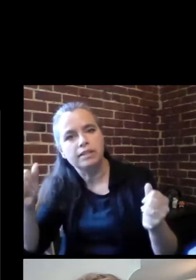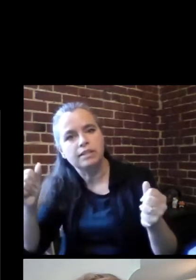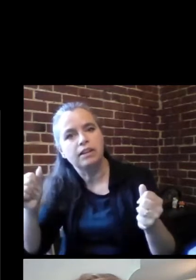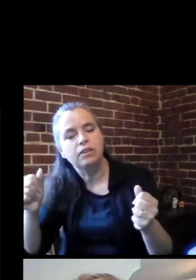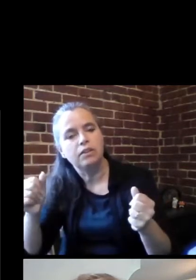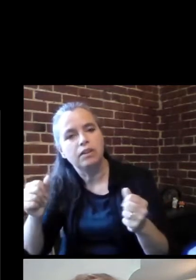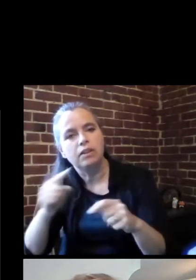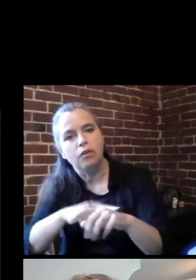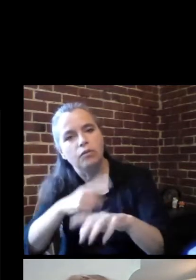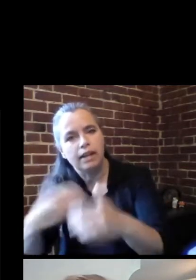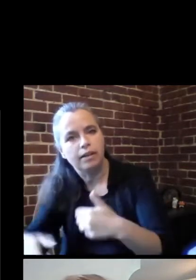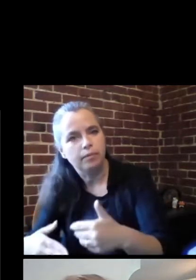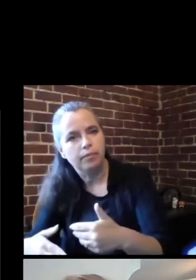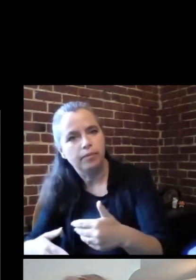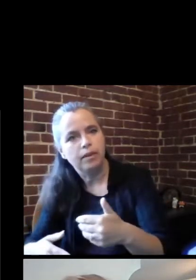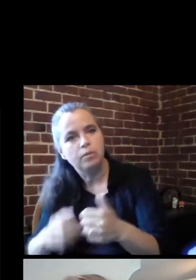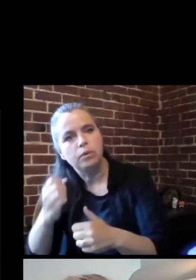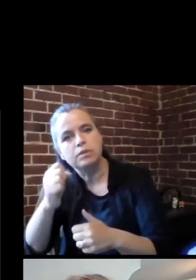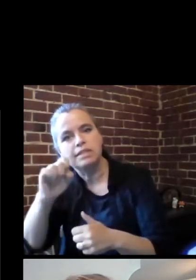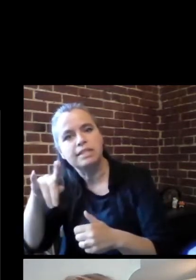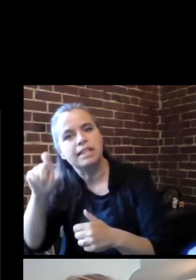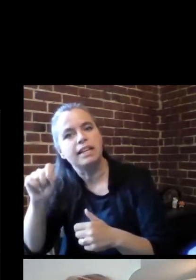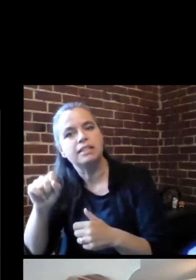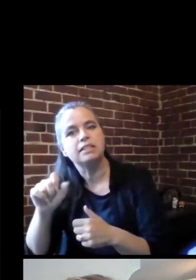So a lot of times most seeds in the archaeological record don't preserve. They're just like --